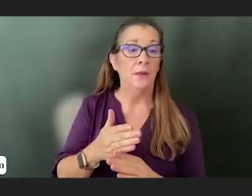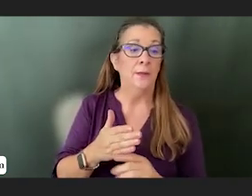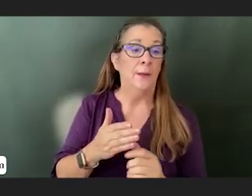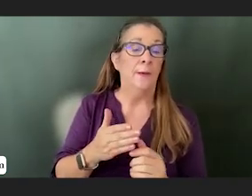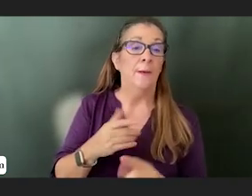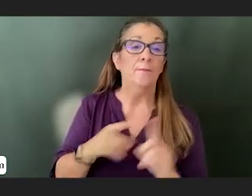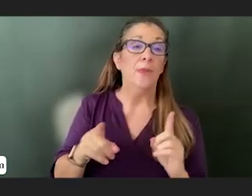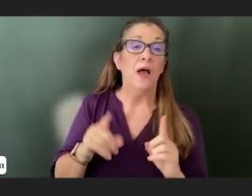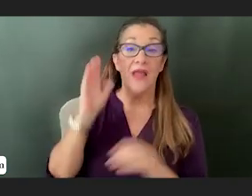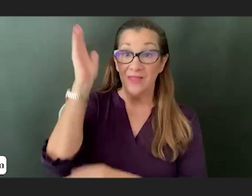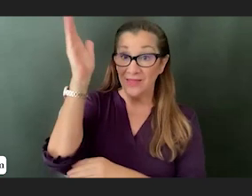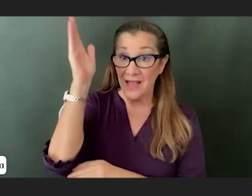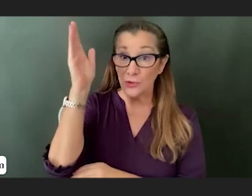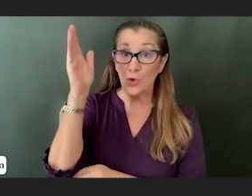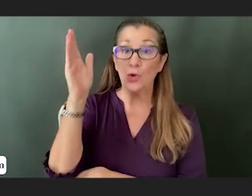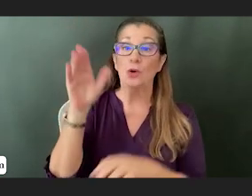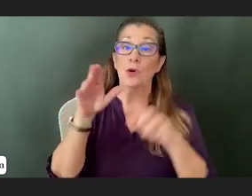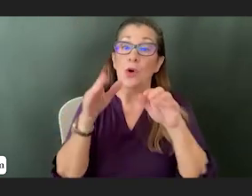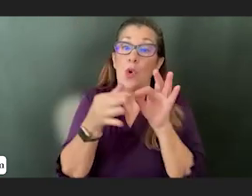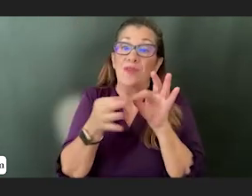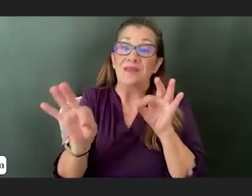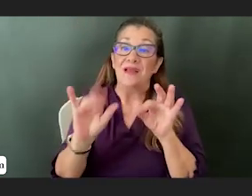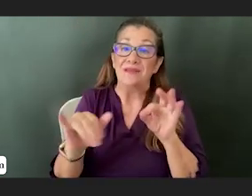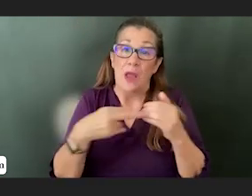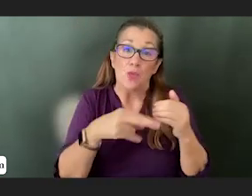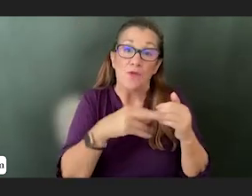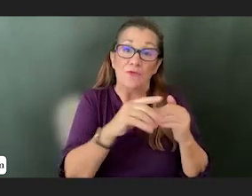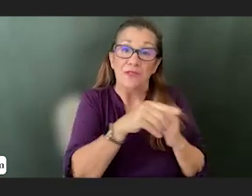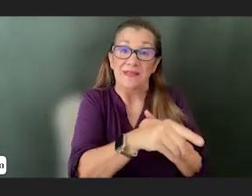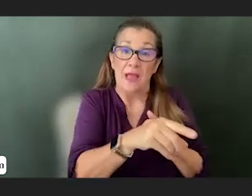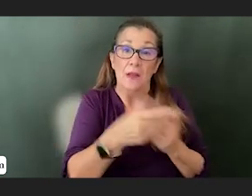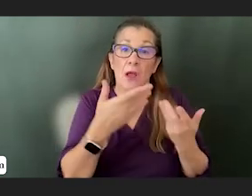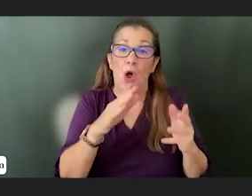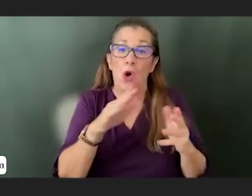But the lecture or the text that is referencing it already did the job sufficiently well.